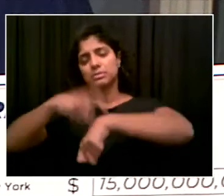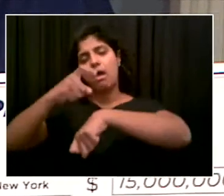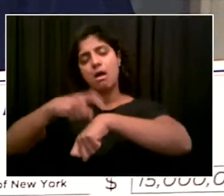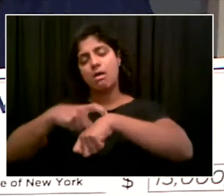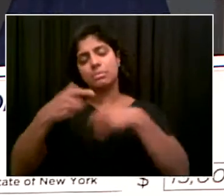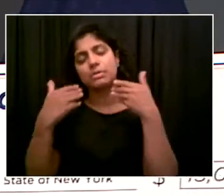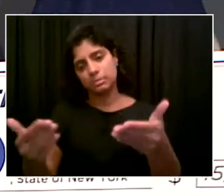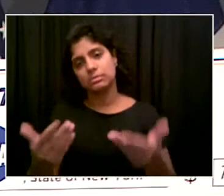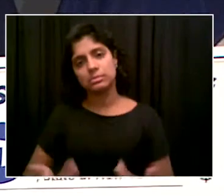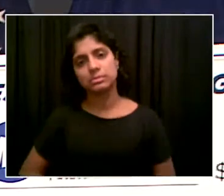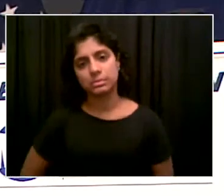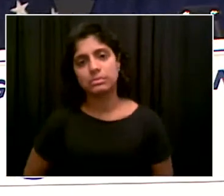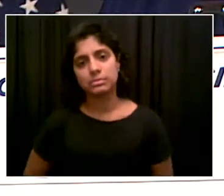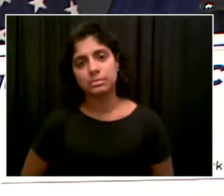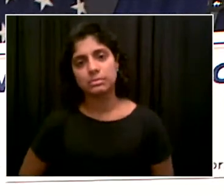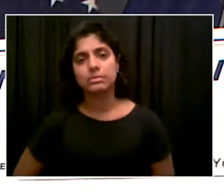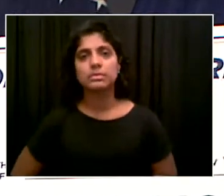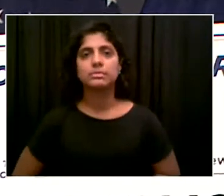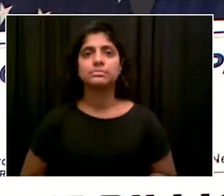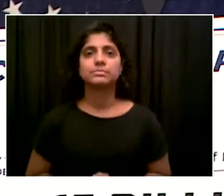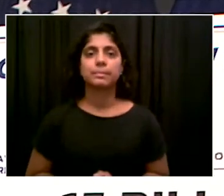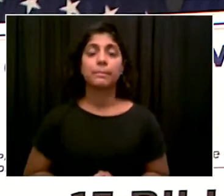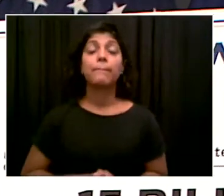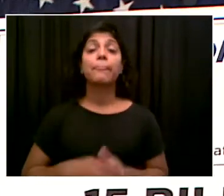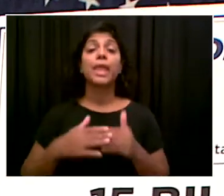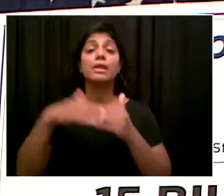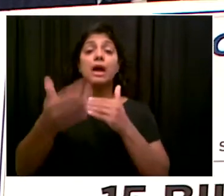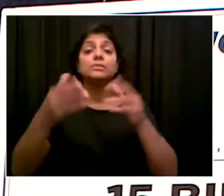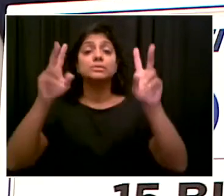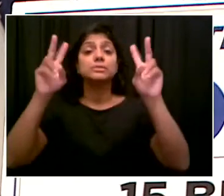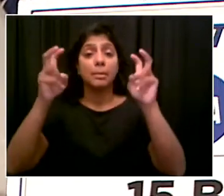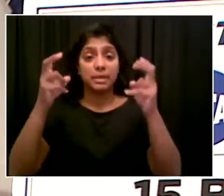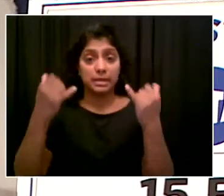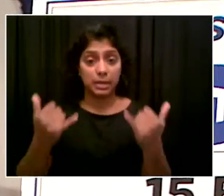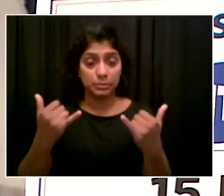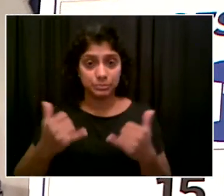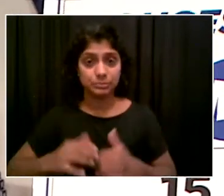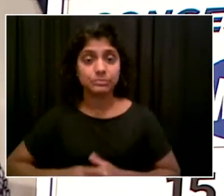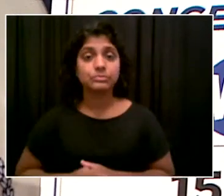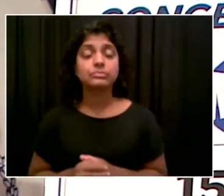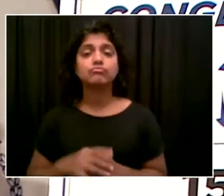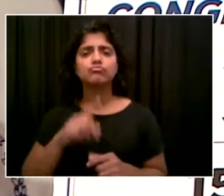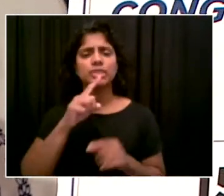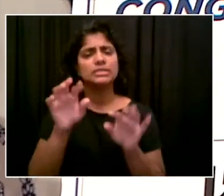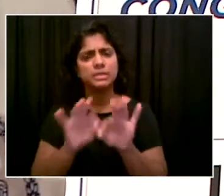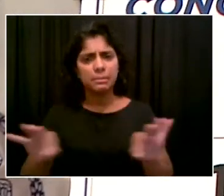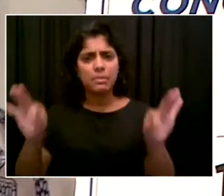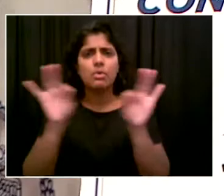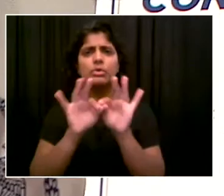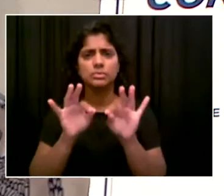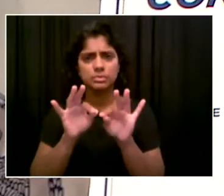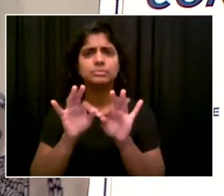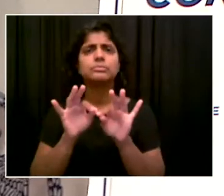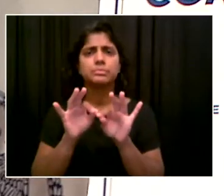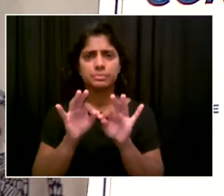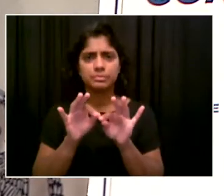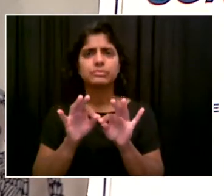YORKERS, LET'S GET IT DONE. ANOTHER TOPIC ALSO ABOUT BILLIONS OF DOLLARS TT HACAN